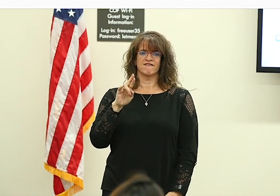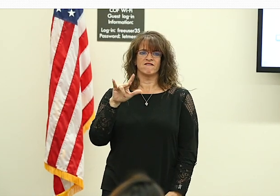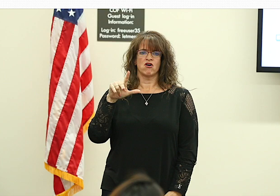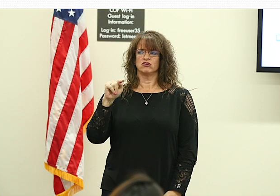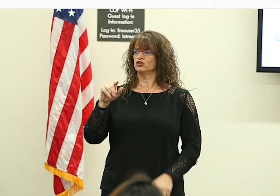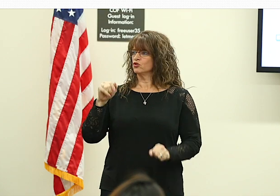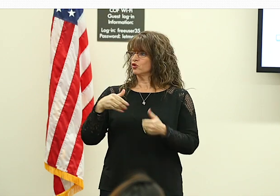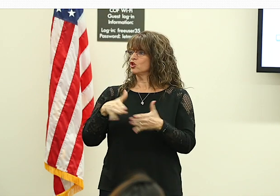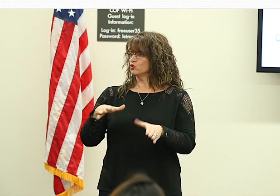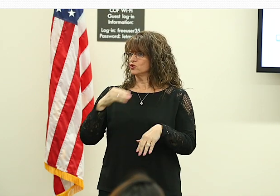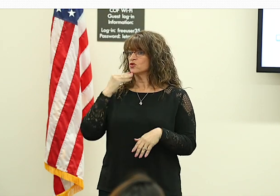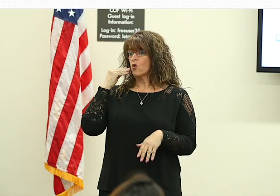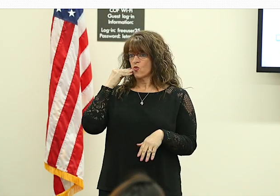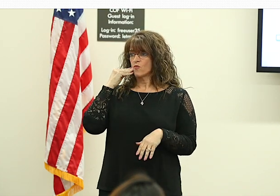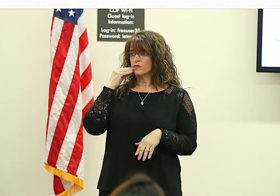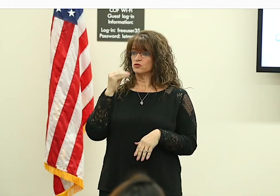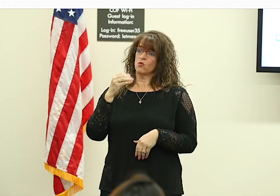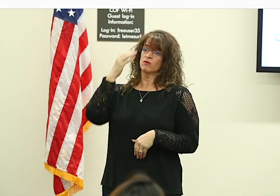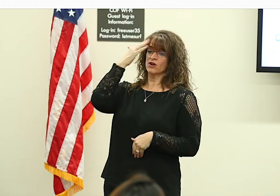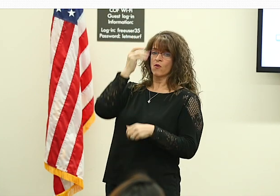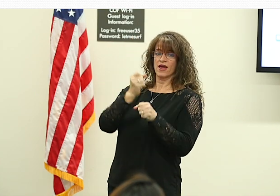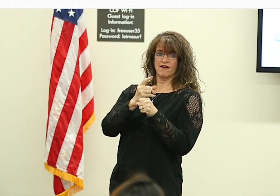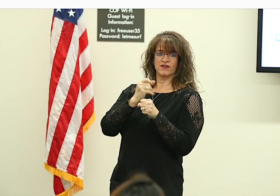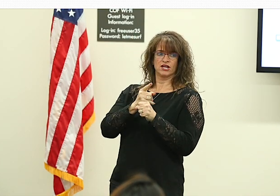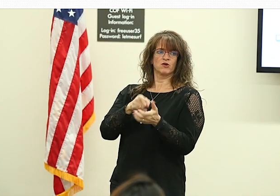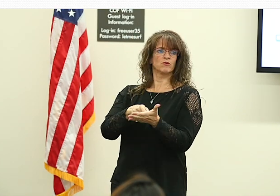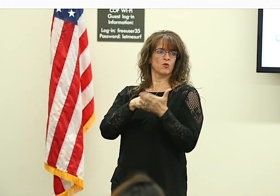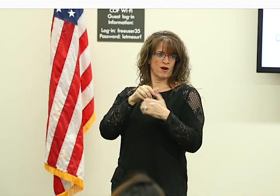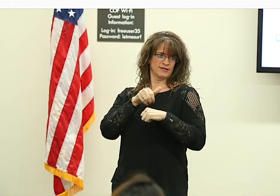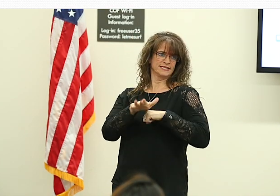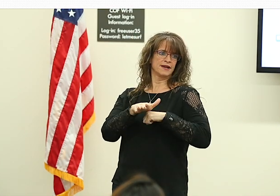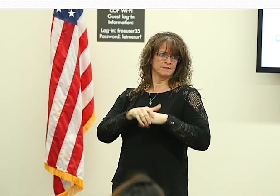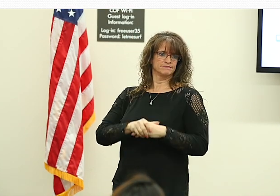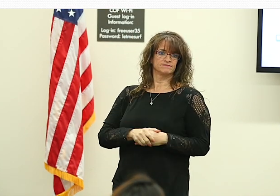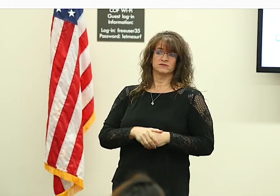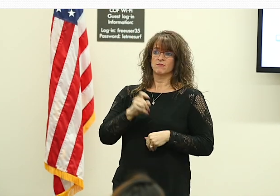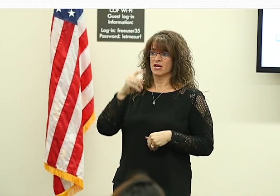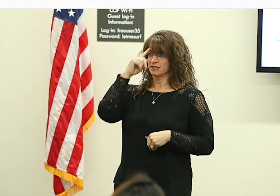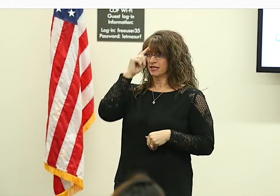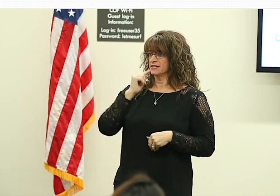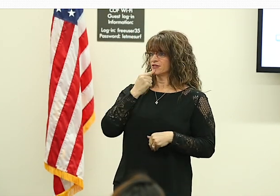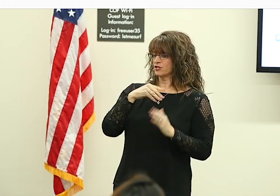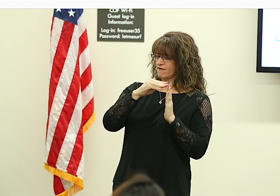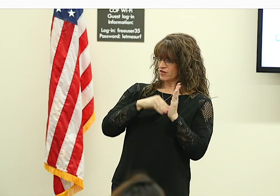So just know that every year you're gonna get this, and you need to take it seriously and fill it out.